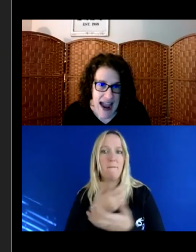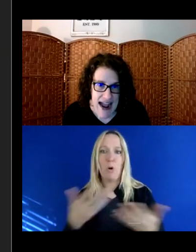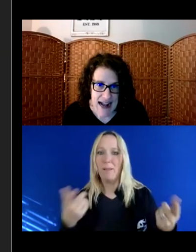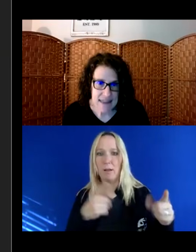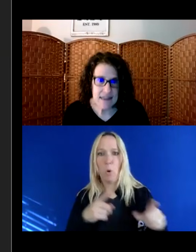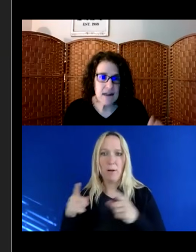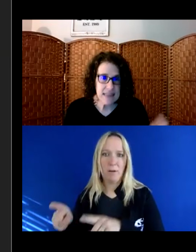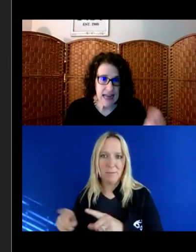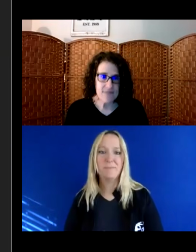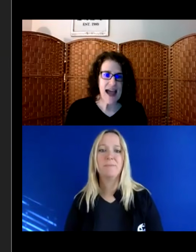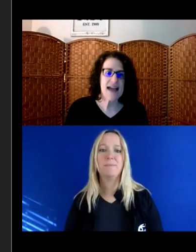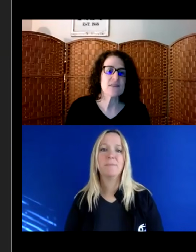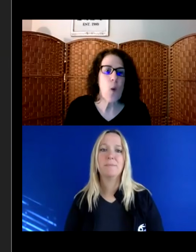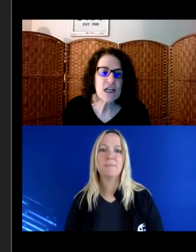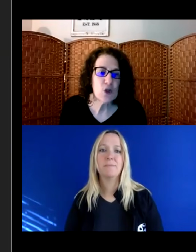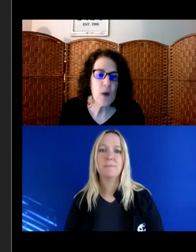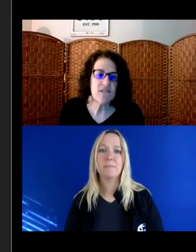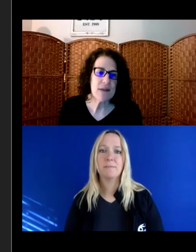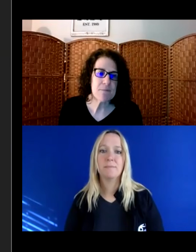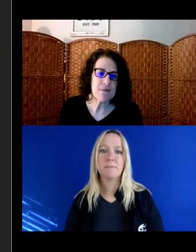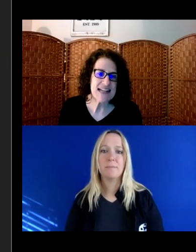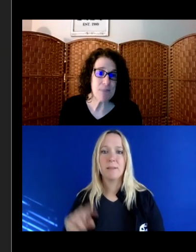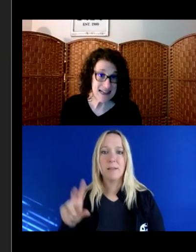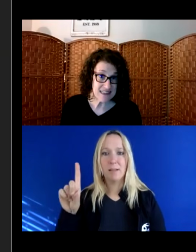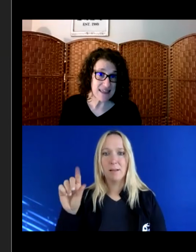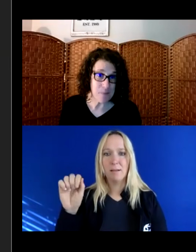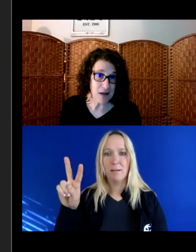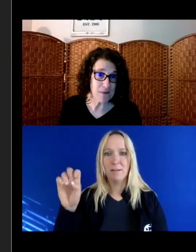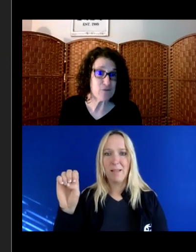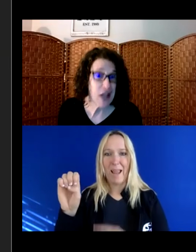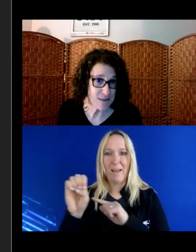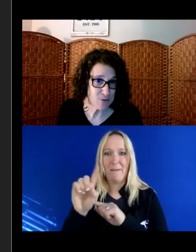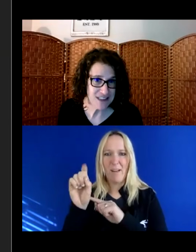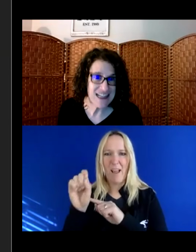And Dave asks, "why do you have a big black space at the bottom of your captions?